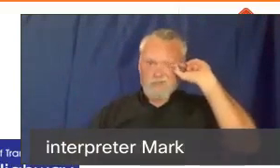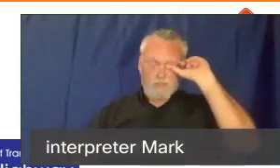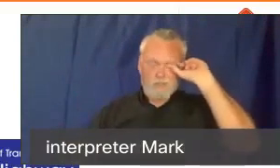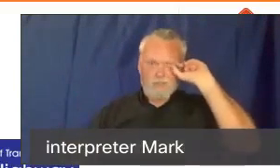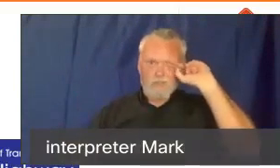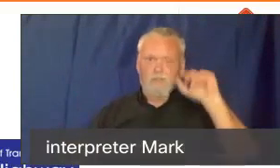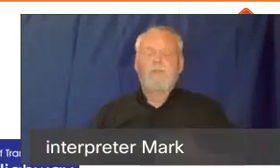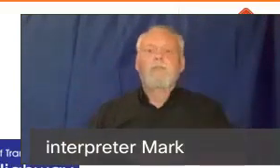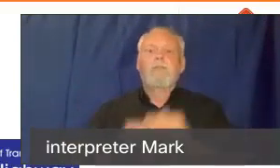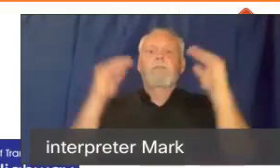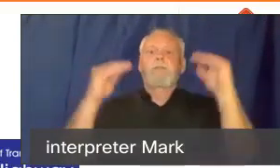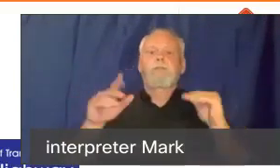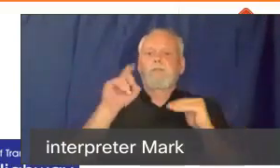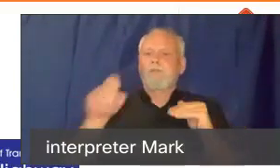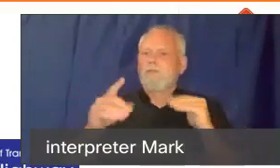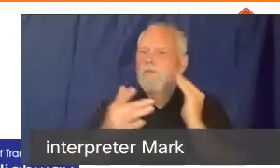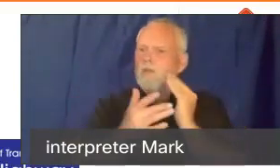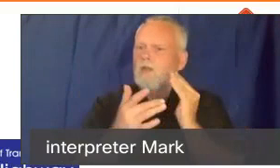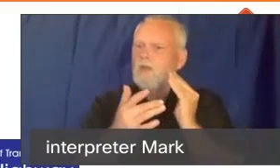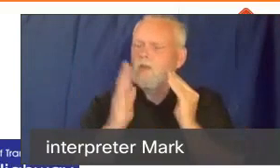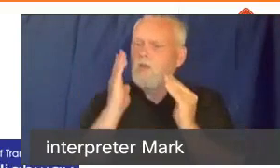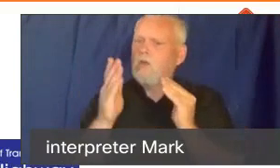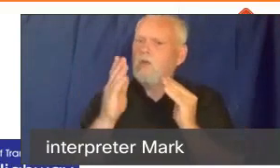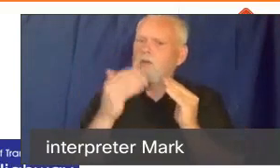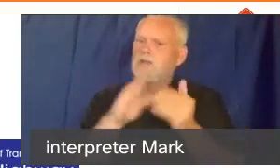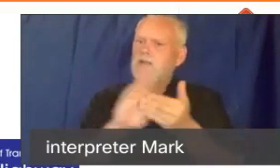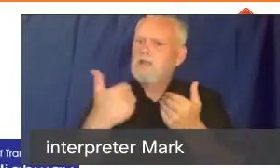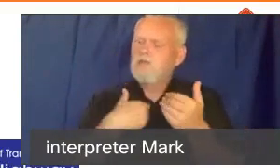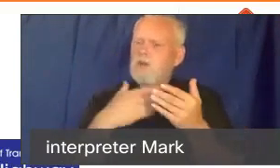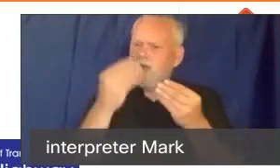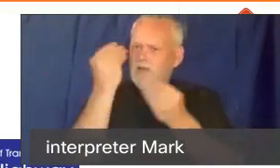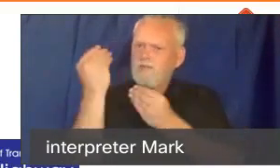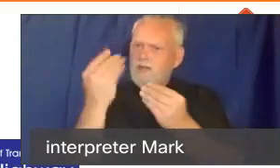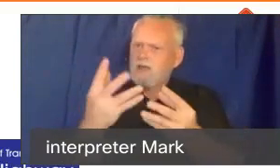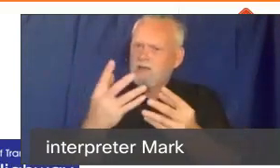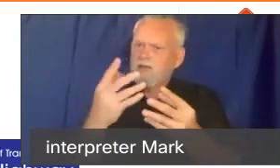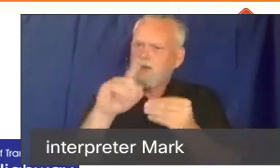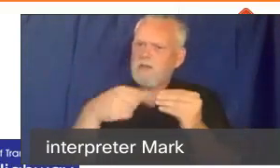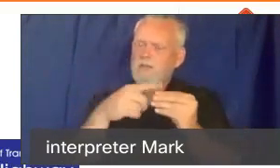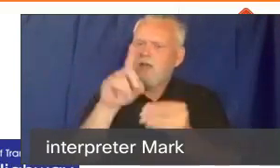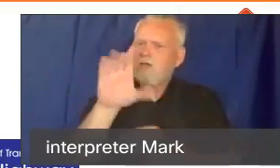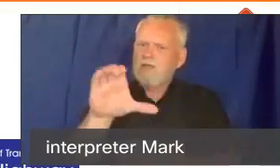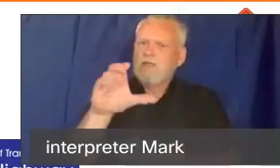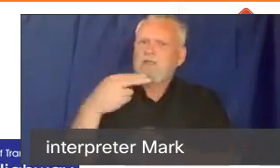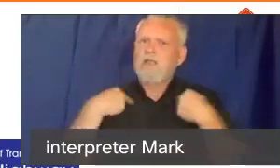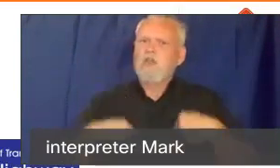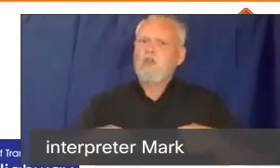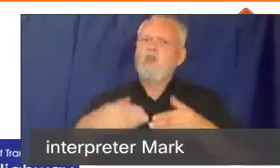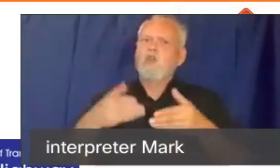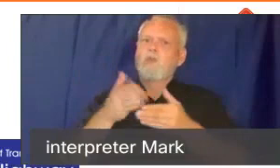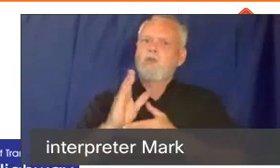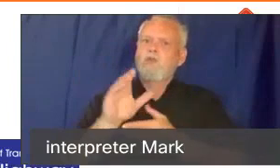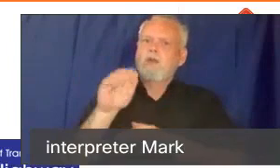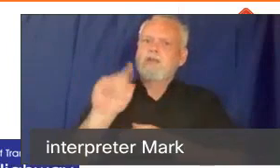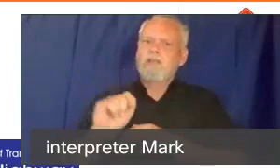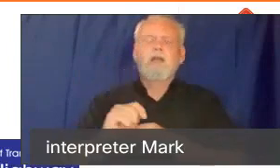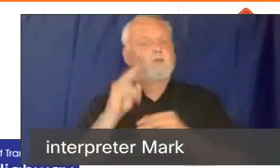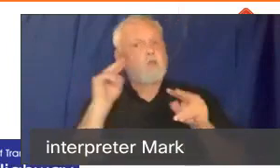The next question or account, I guess, nice to have information about human rights act is more comprehensive. Look, thank you. And we look into that.